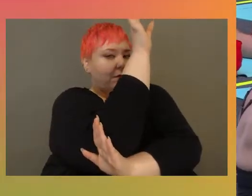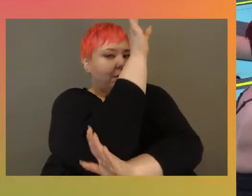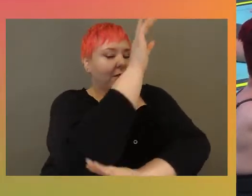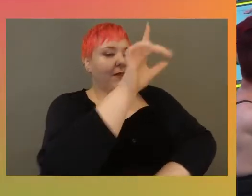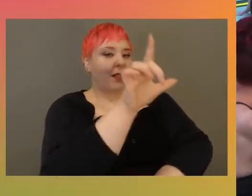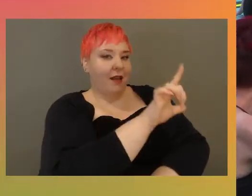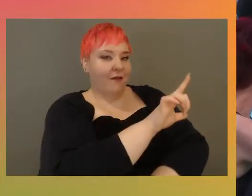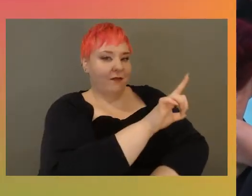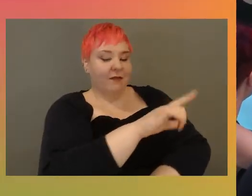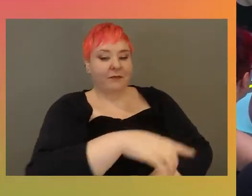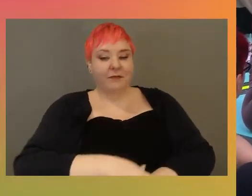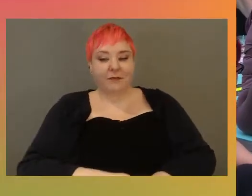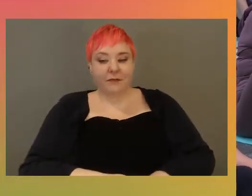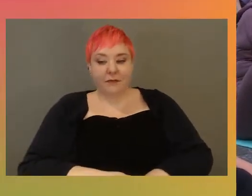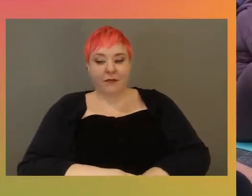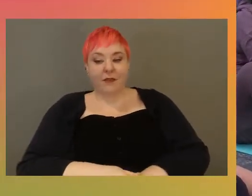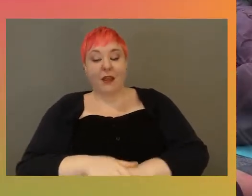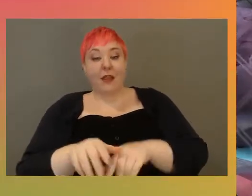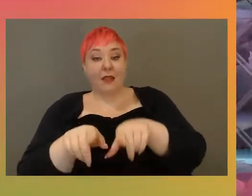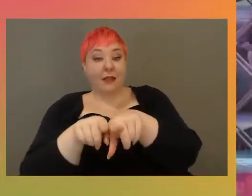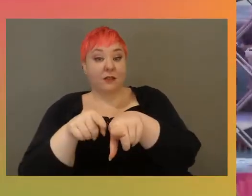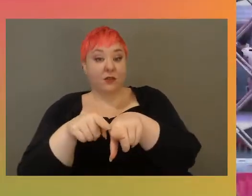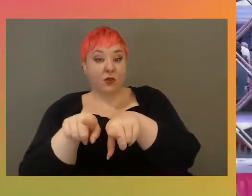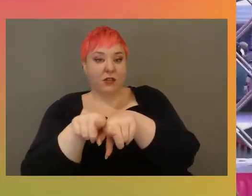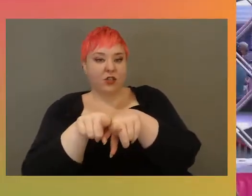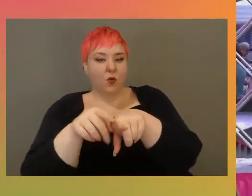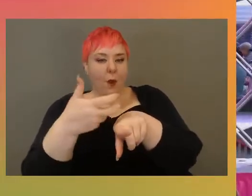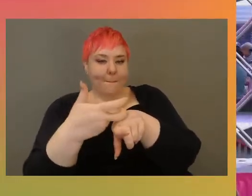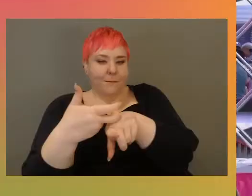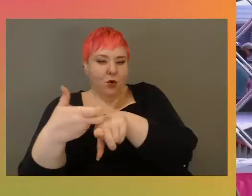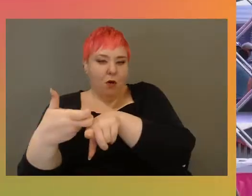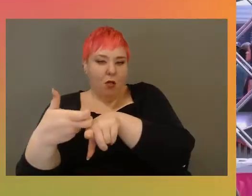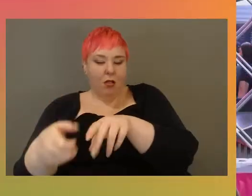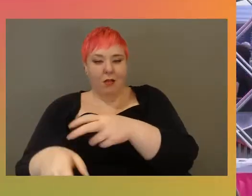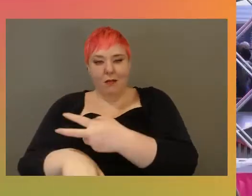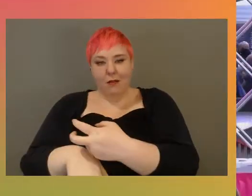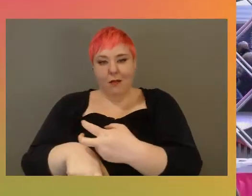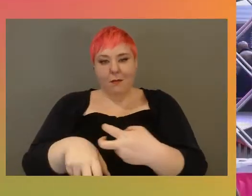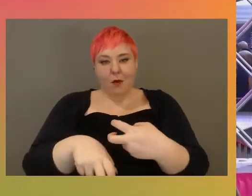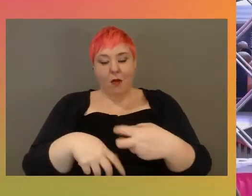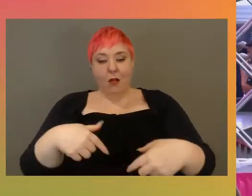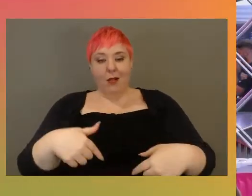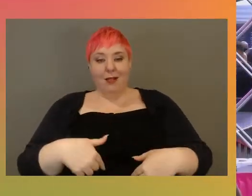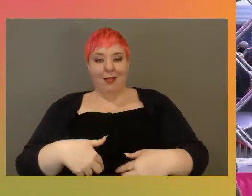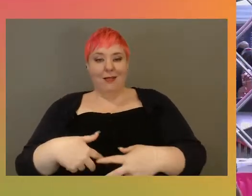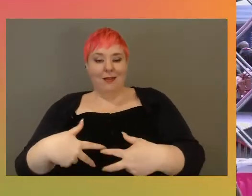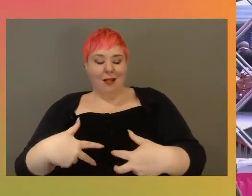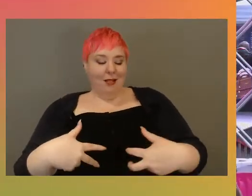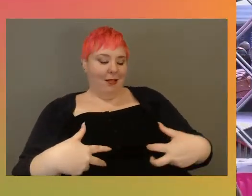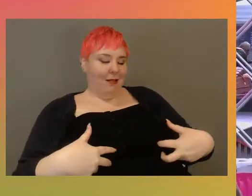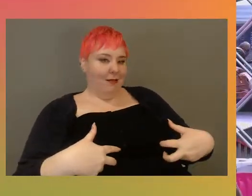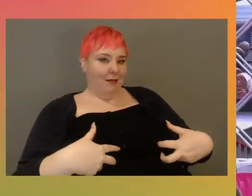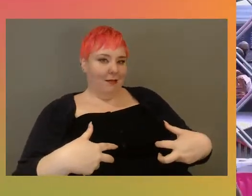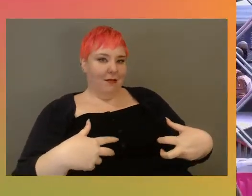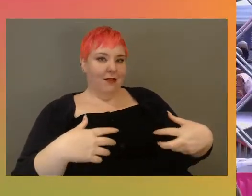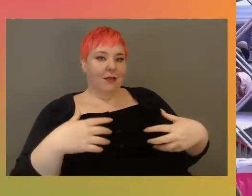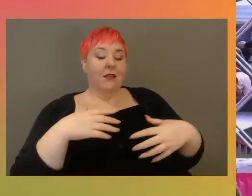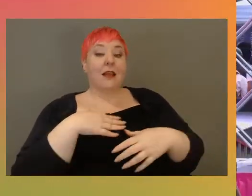AND THEN BRING YOUR RIGHT SHOULDER ON THE INSIDE OF THE RIGHT LEG AND TURN TO THE LEFT. TURN BY PULLING THE STRAIGHT